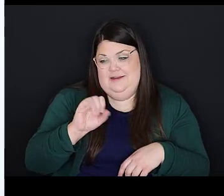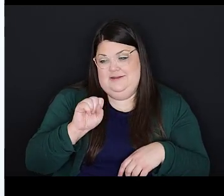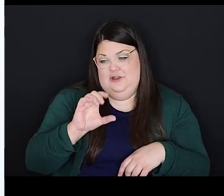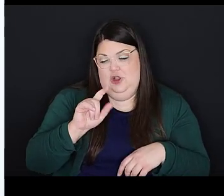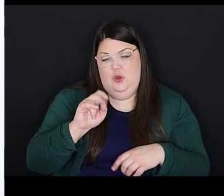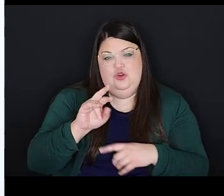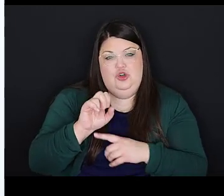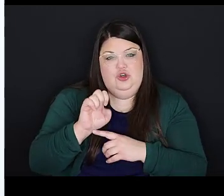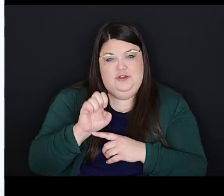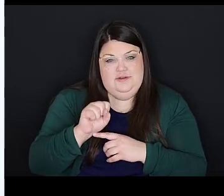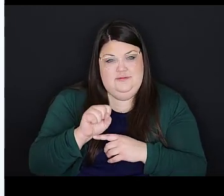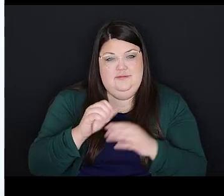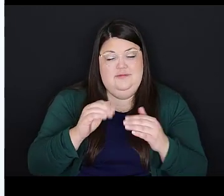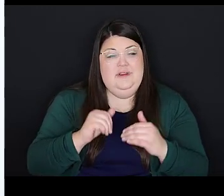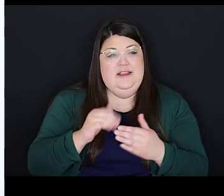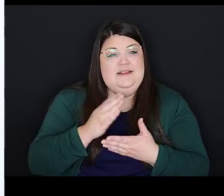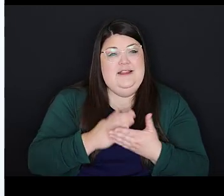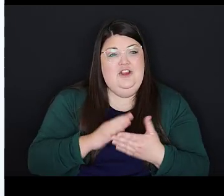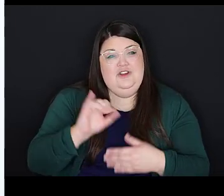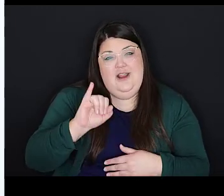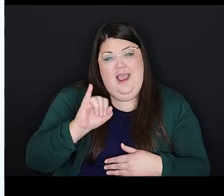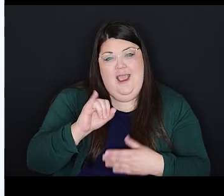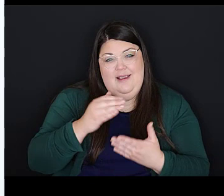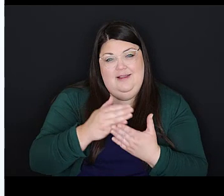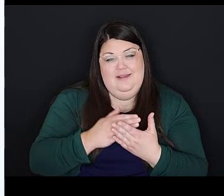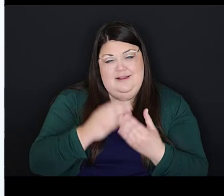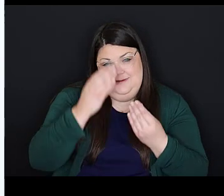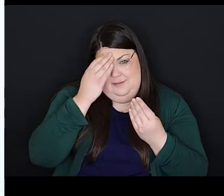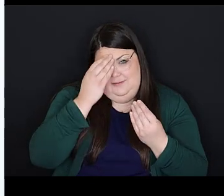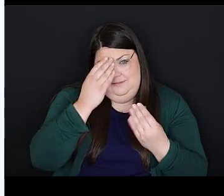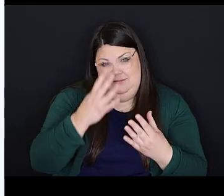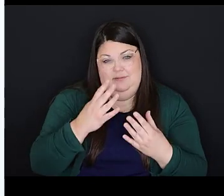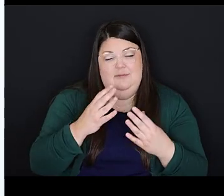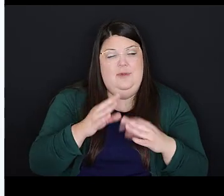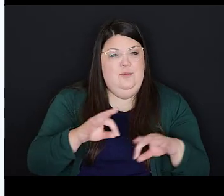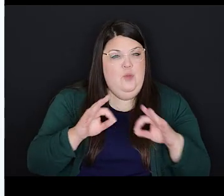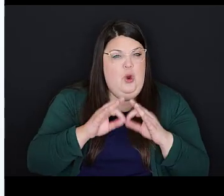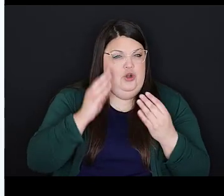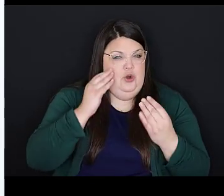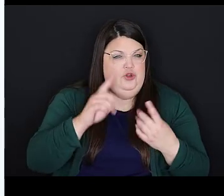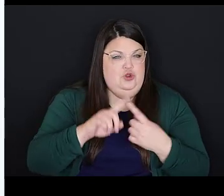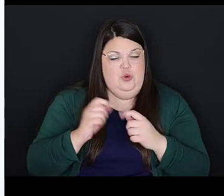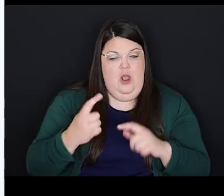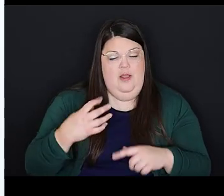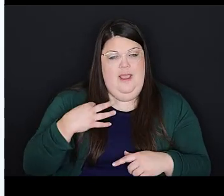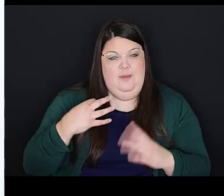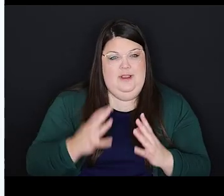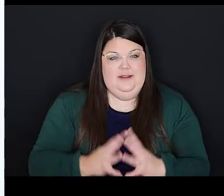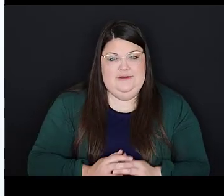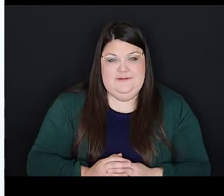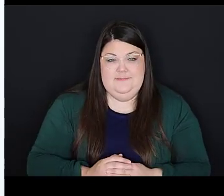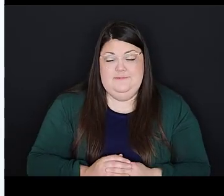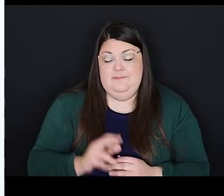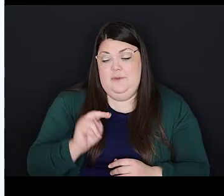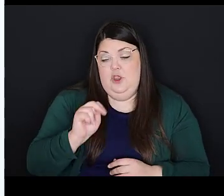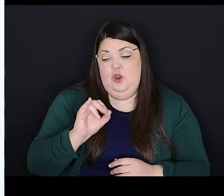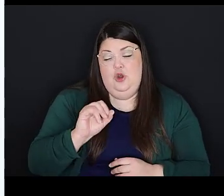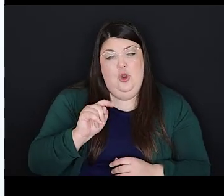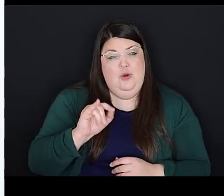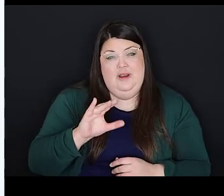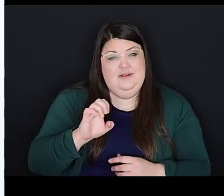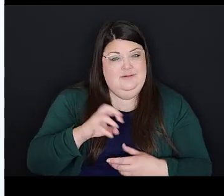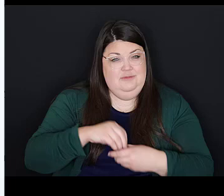Section I lists the Important Notices to all applicants. The notices include a new provision